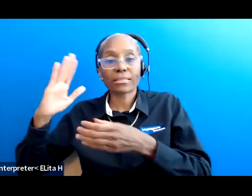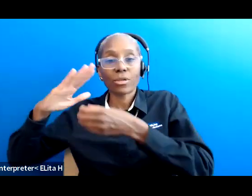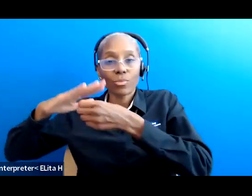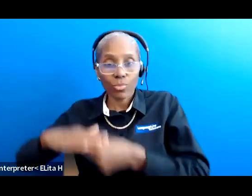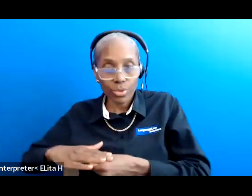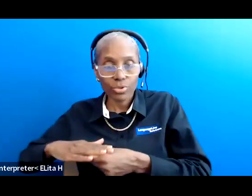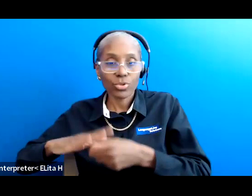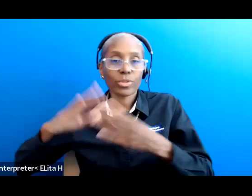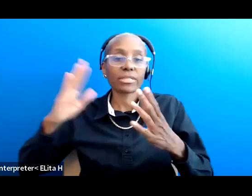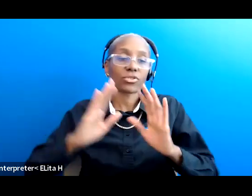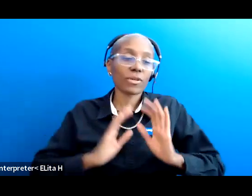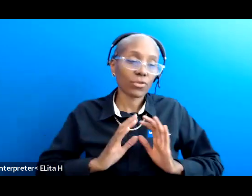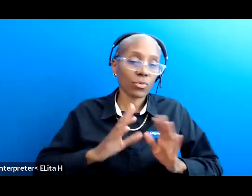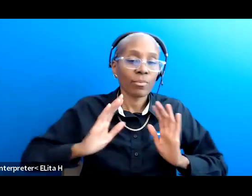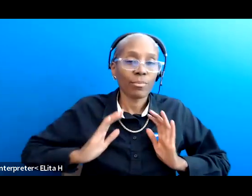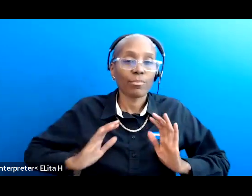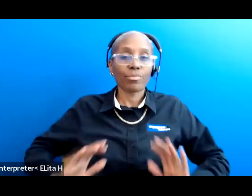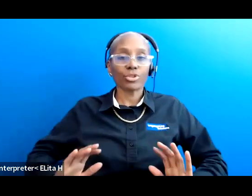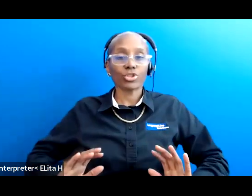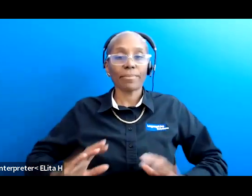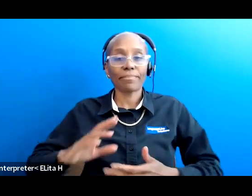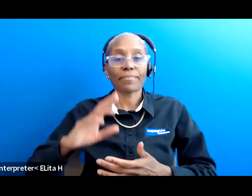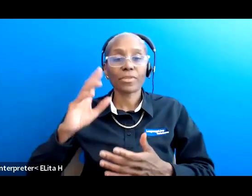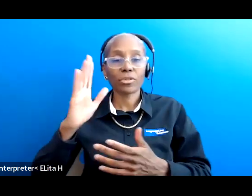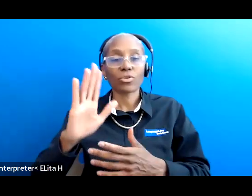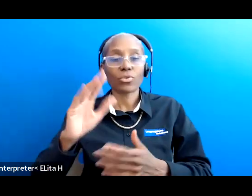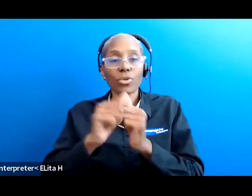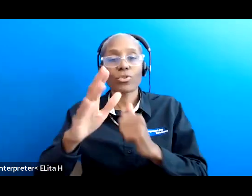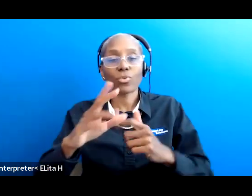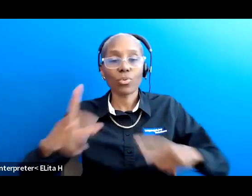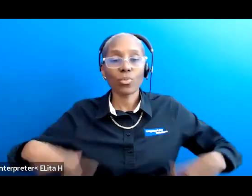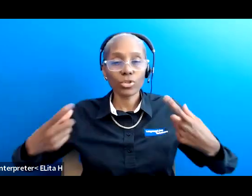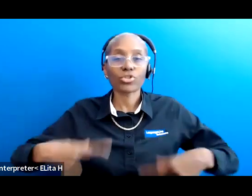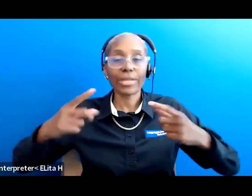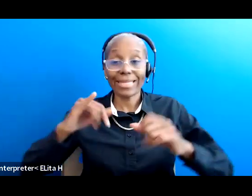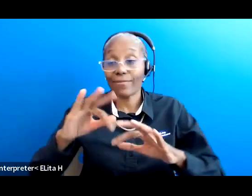So you have to push up, do your push-ups with your wheelchair if you're able to do that.